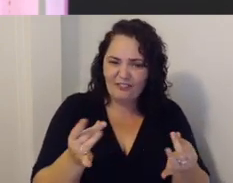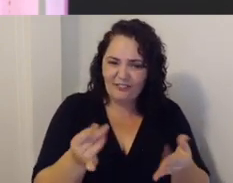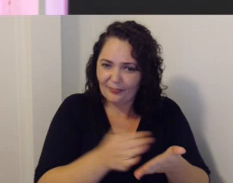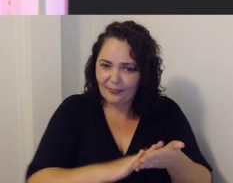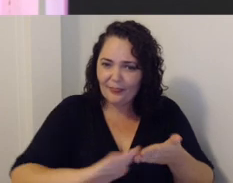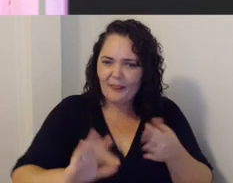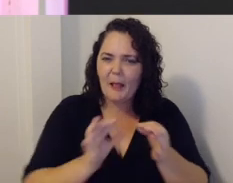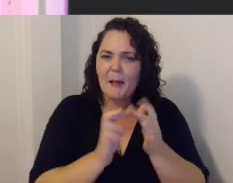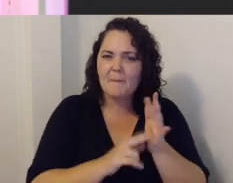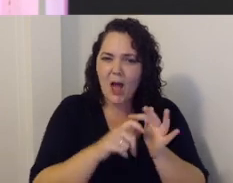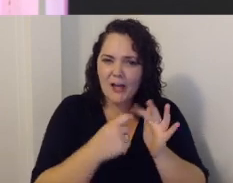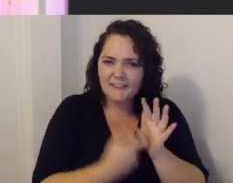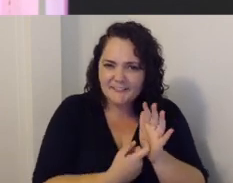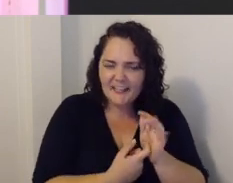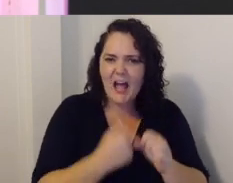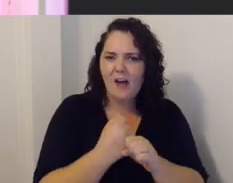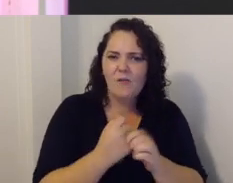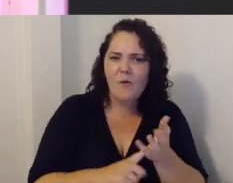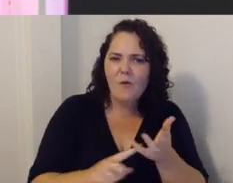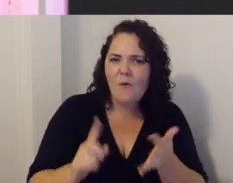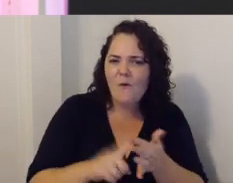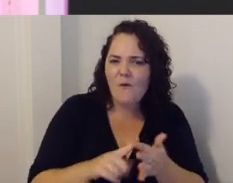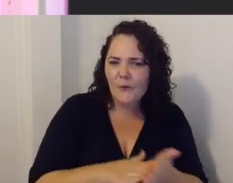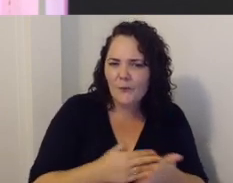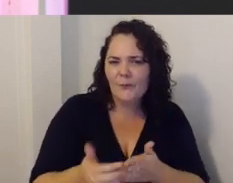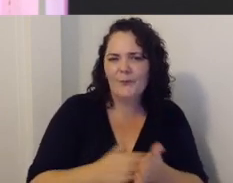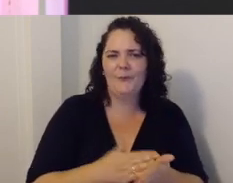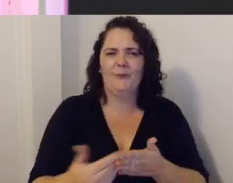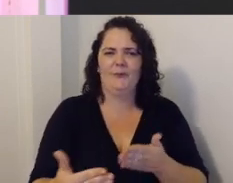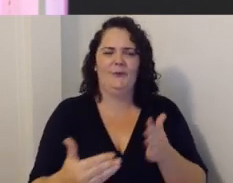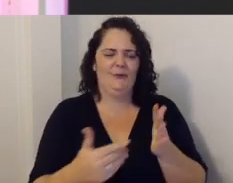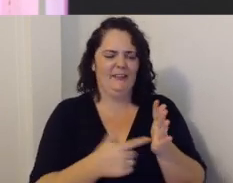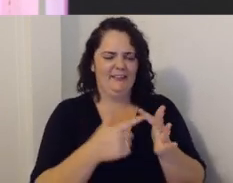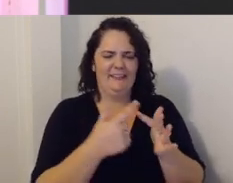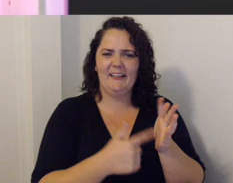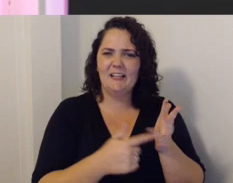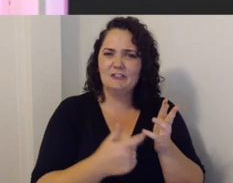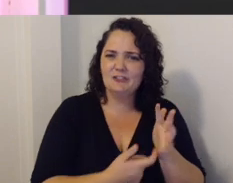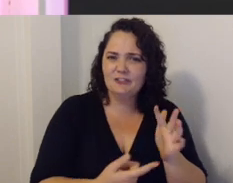adhesive binders glues different types of textures and fillers that will give you different textures